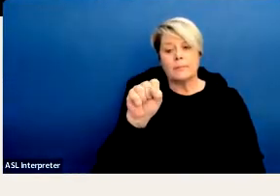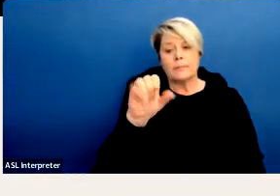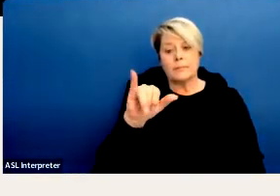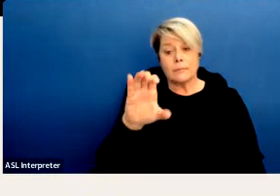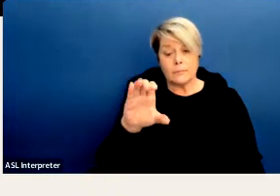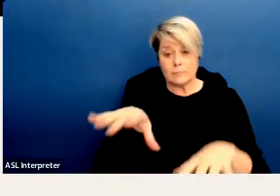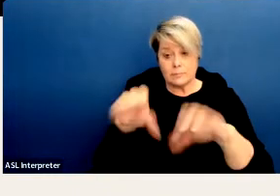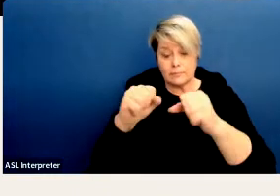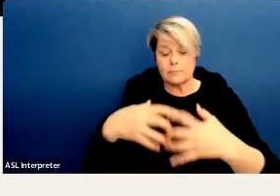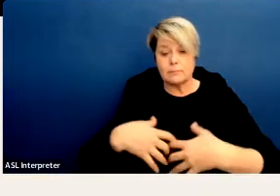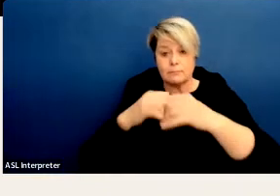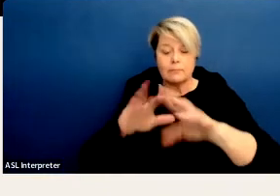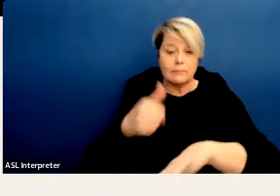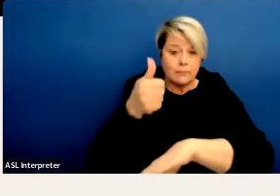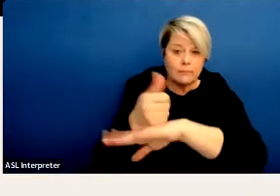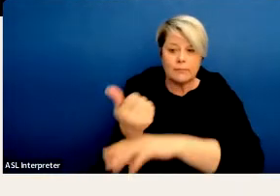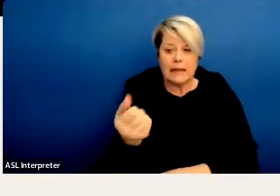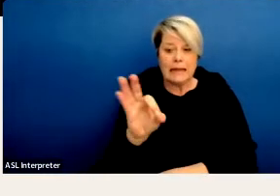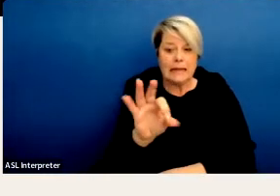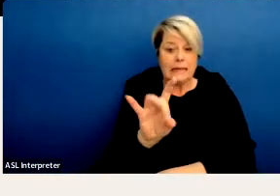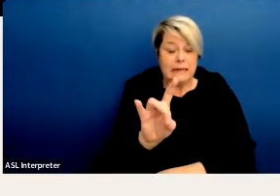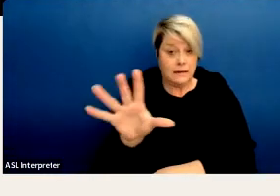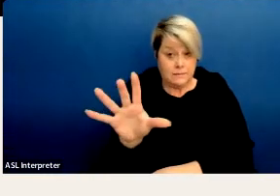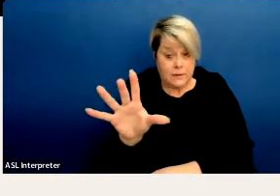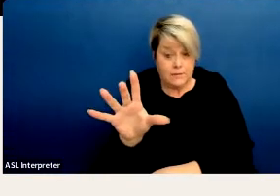dirt to table. So AFSIC was established in 1985. As